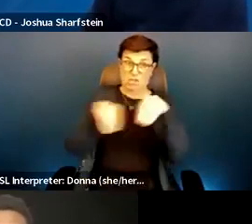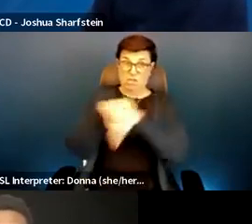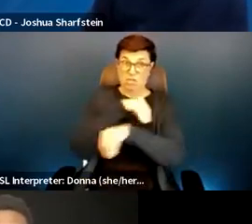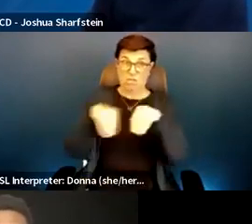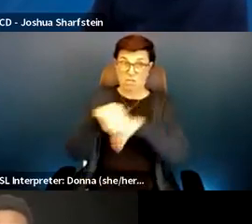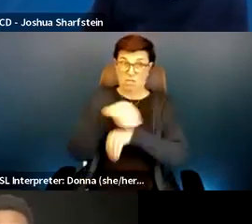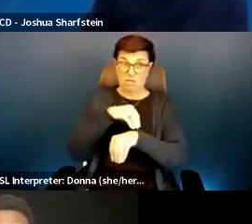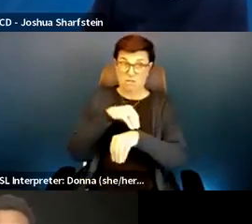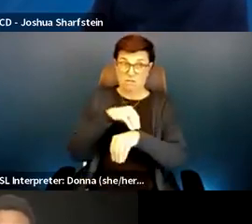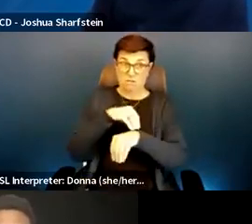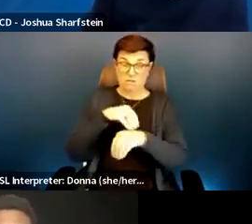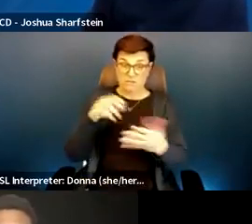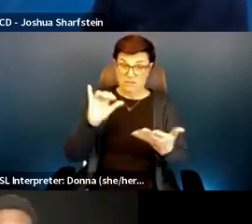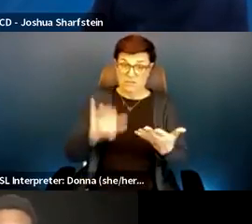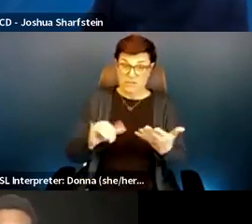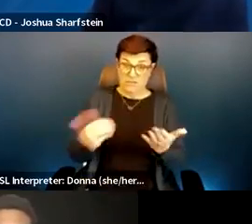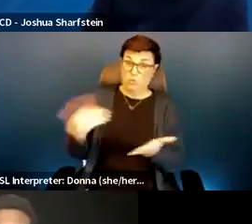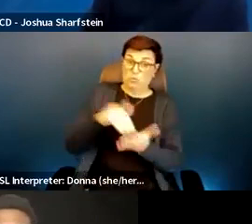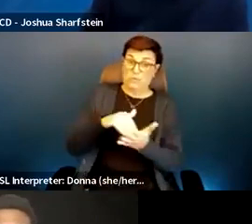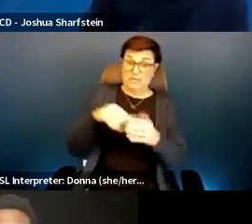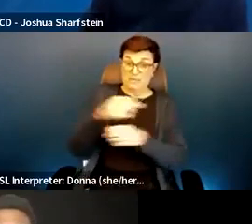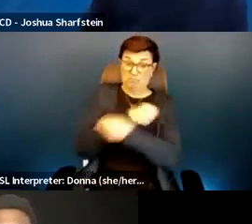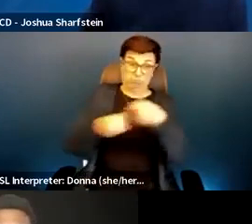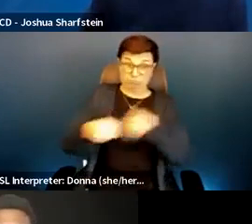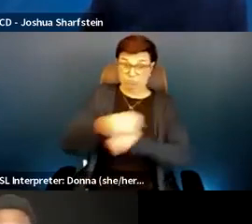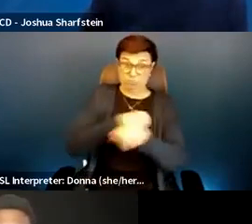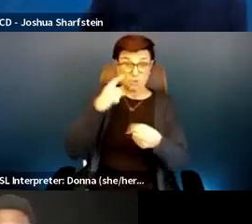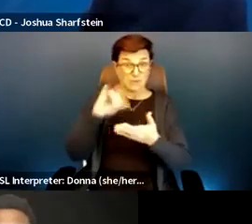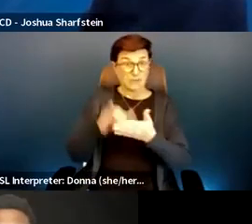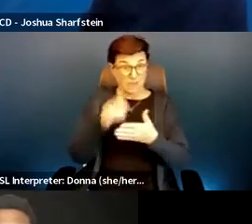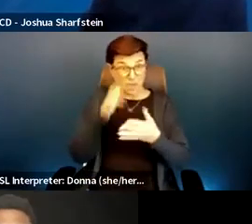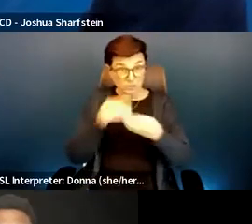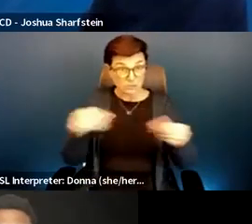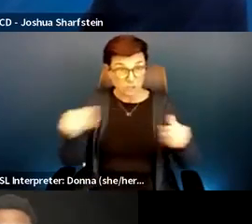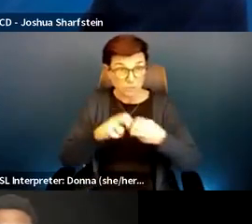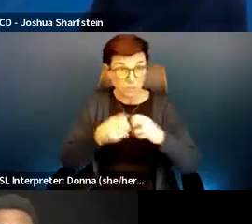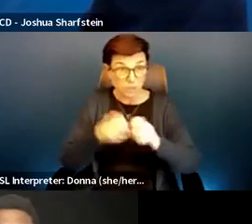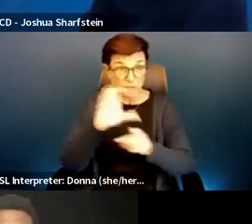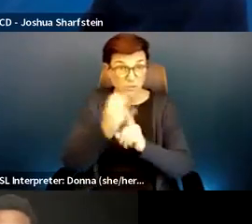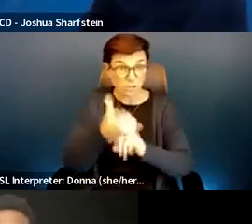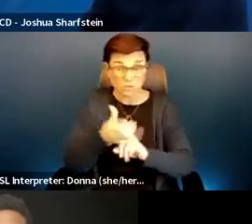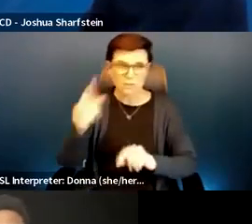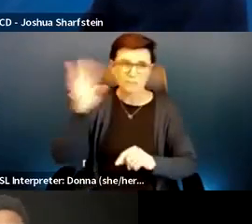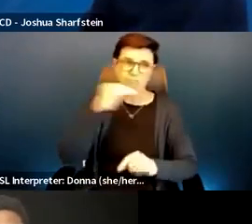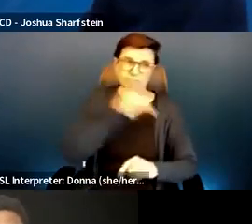that a reorganization will repair the culture is an illusion. It does not.